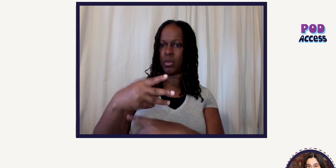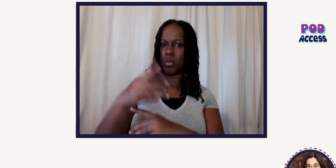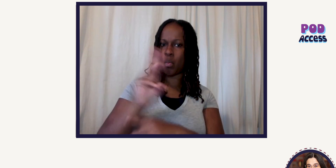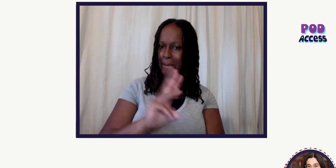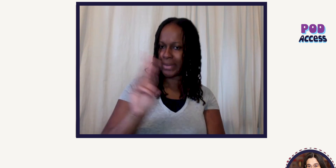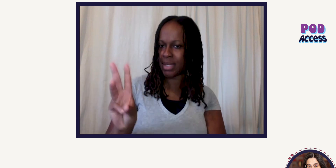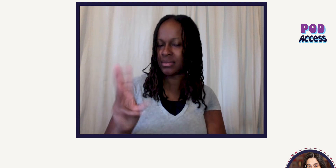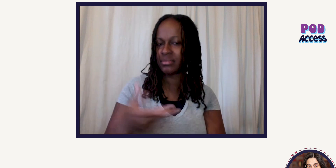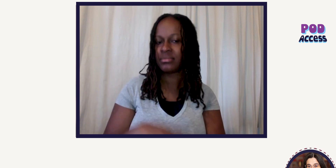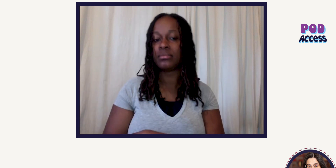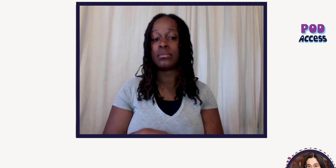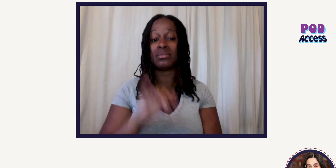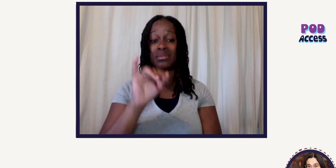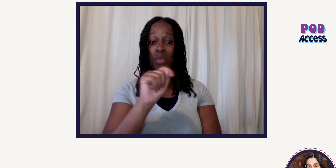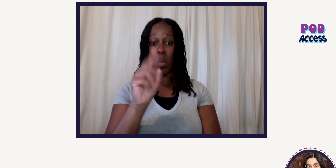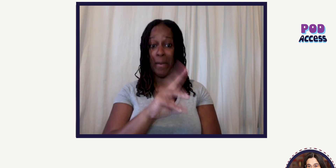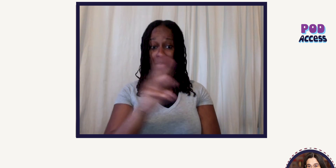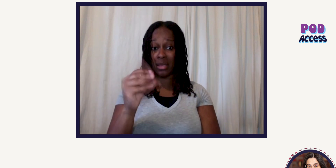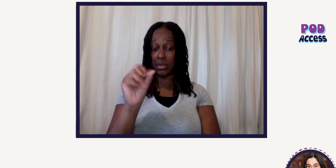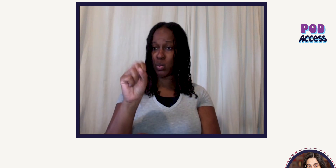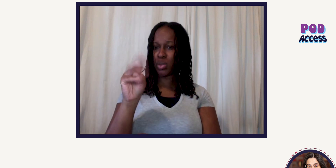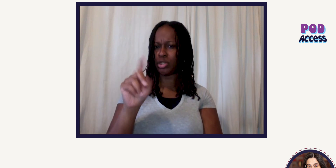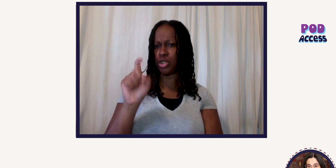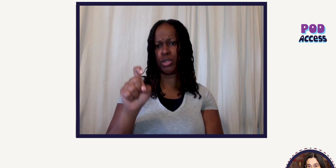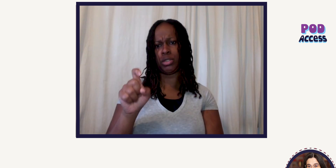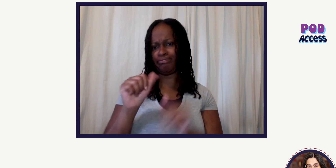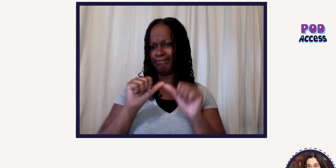The website and the social media should be consistent.